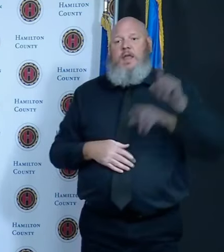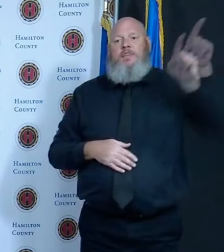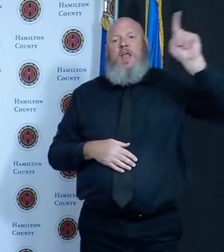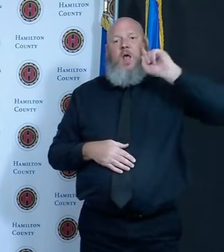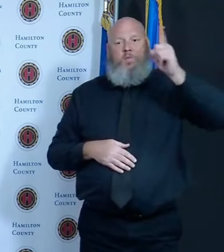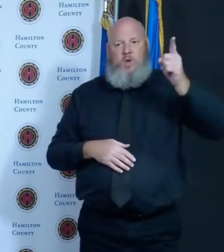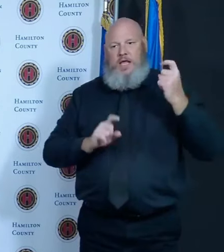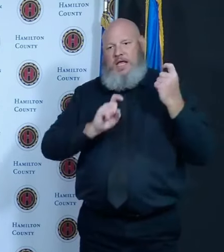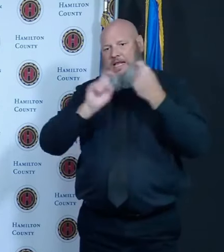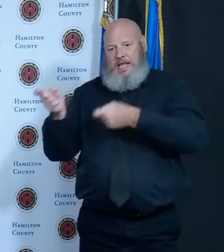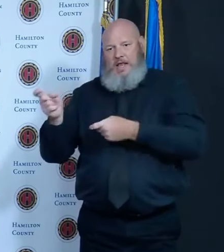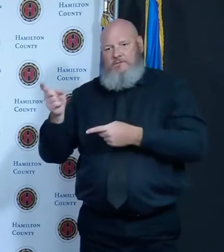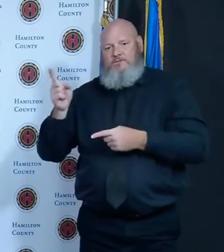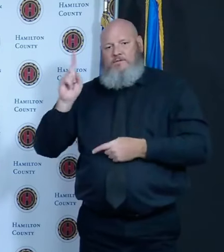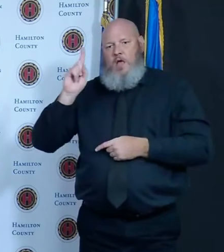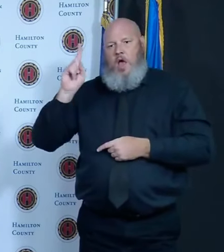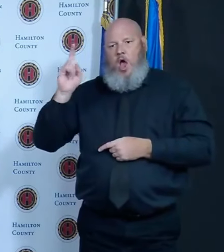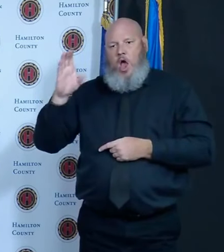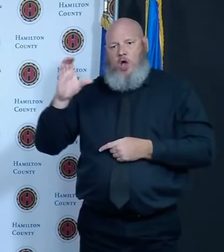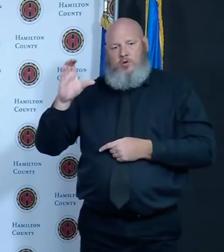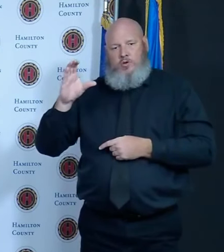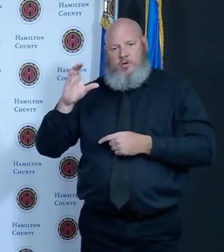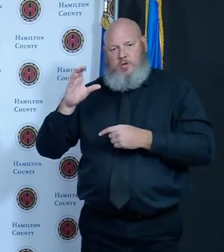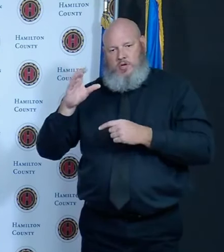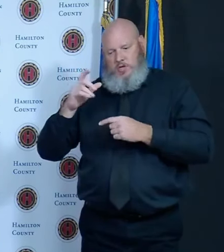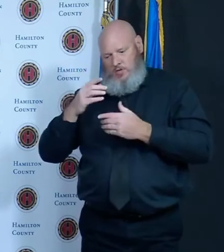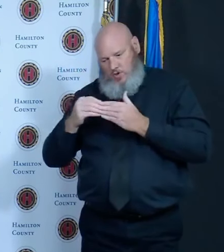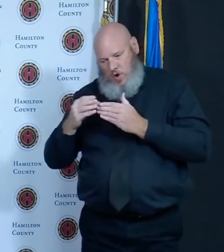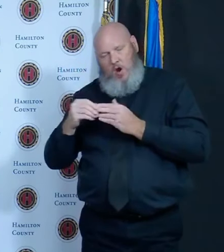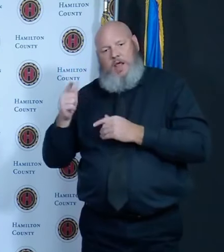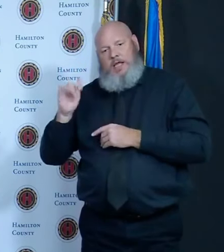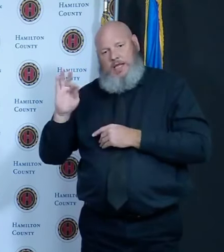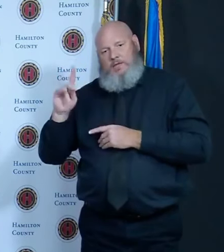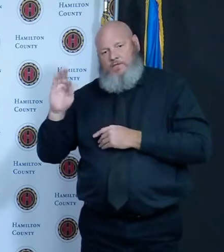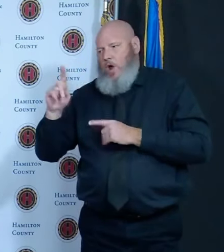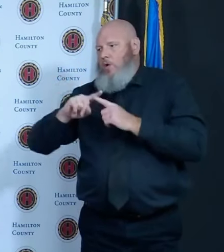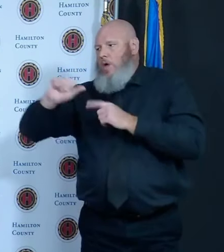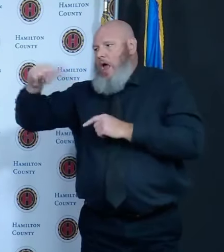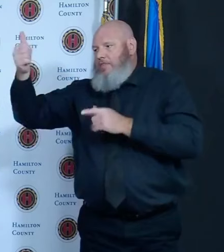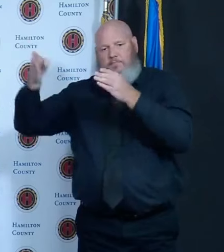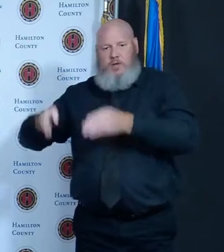into this project and so I will let you know when it's back up and running I'll